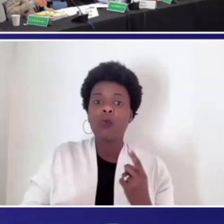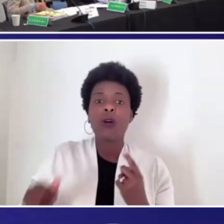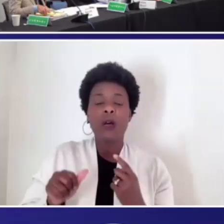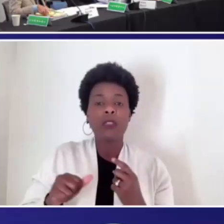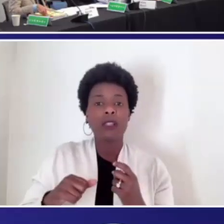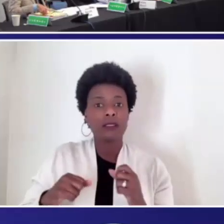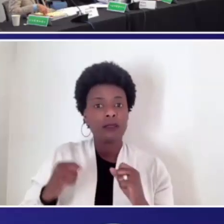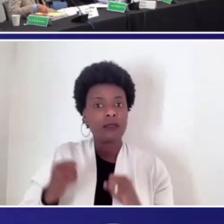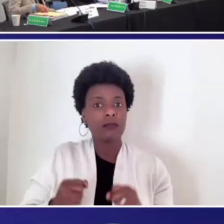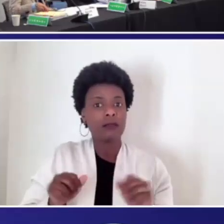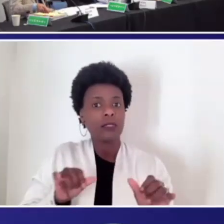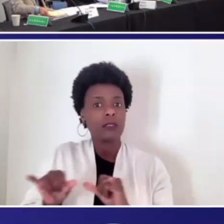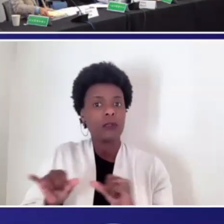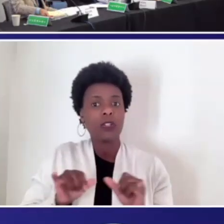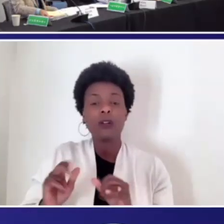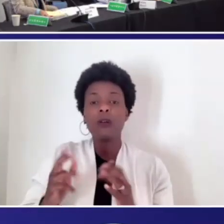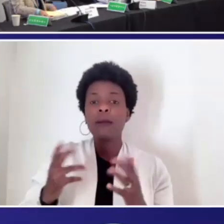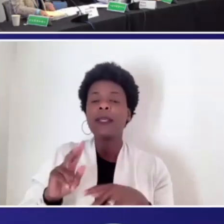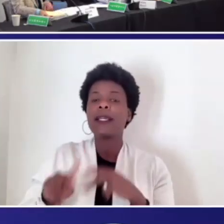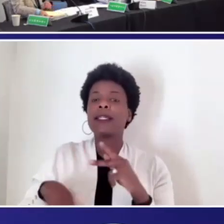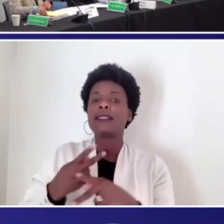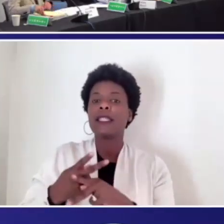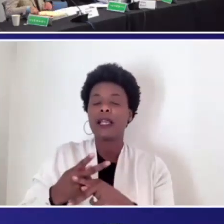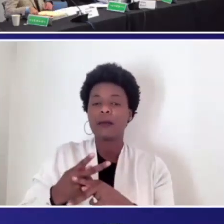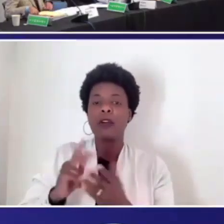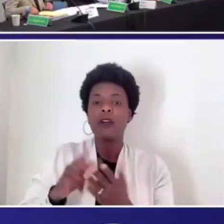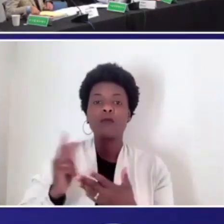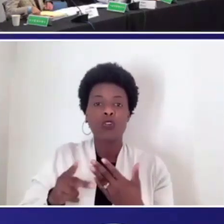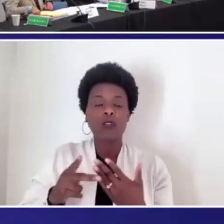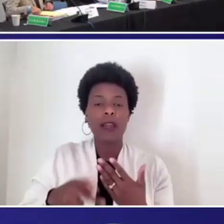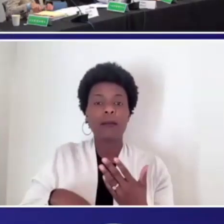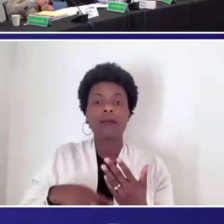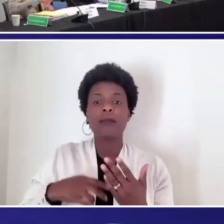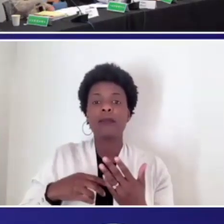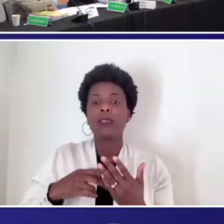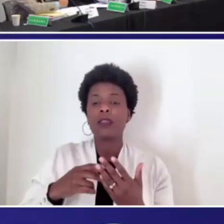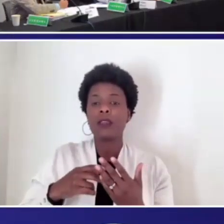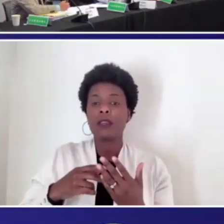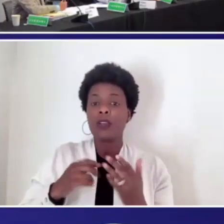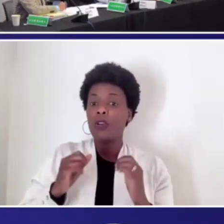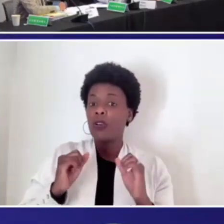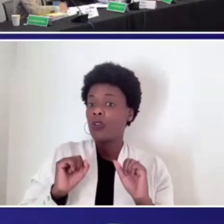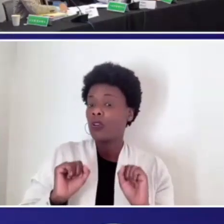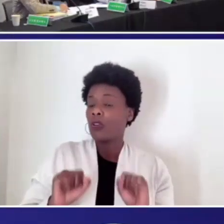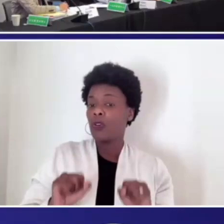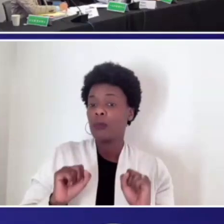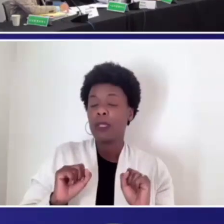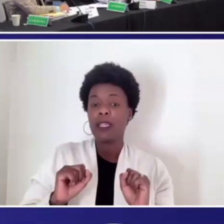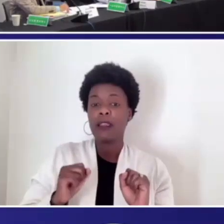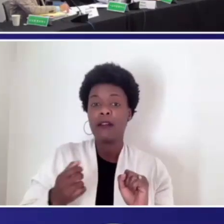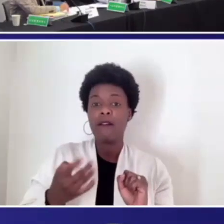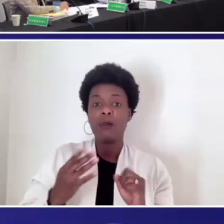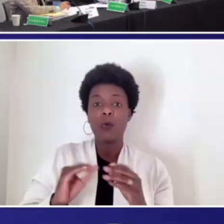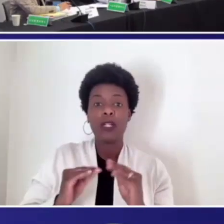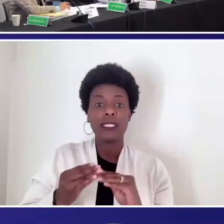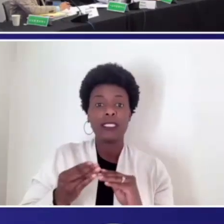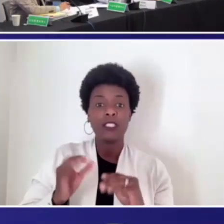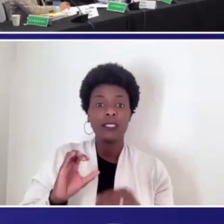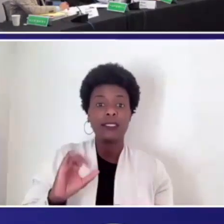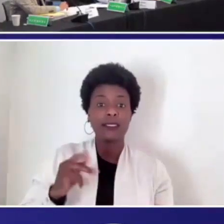we do type of program and program length. So type of program could either be four-digit CIP or two-digit CIP.